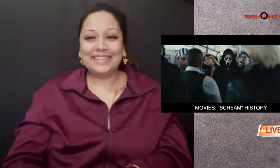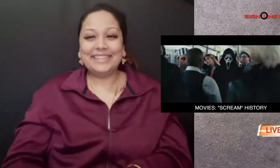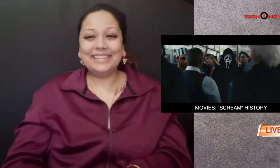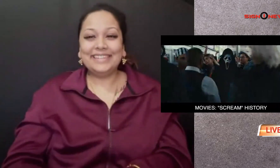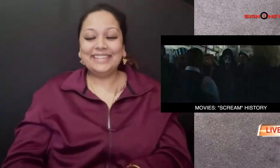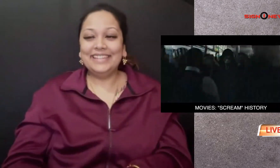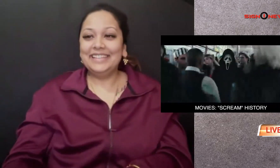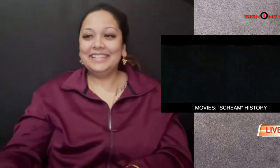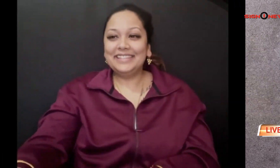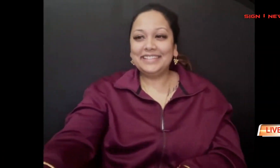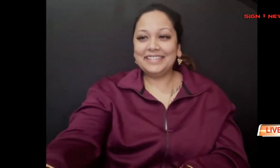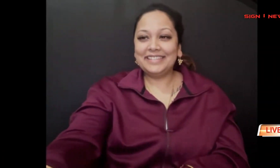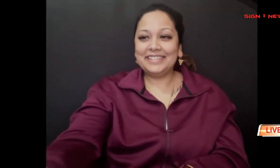Will you be seeing it let us know?